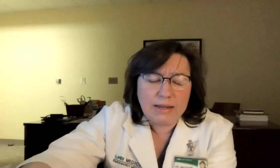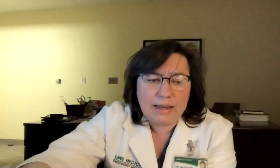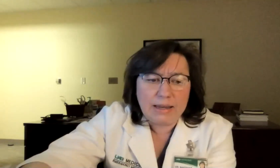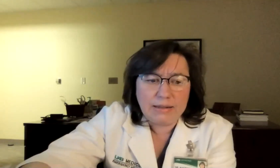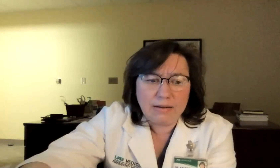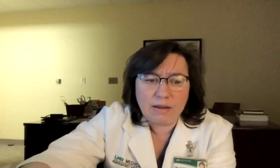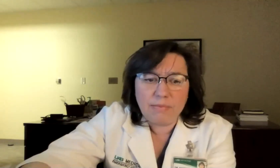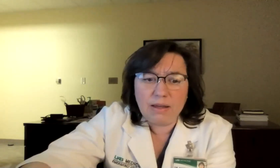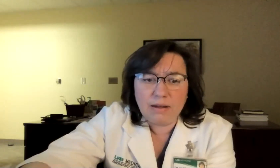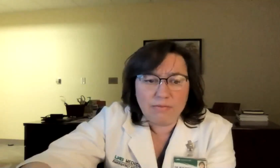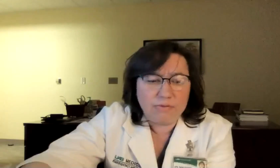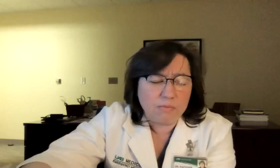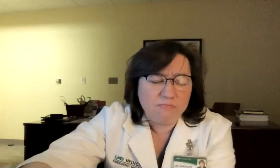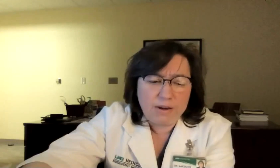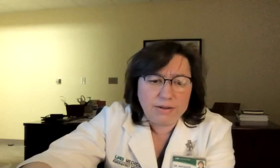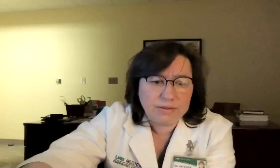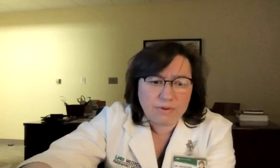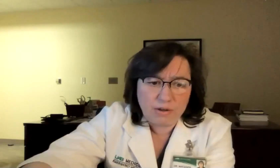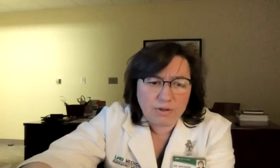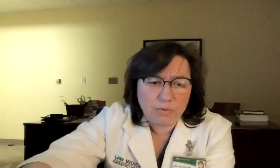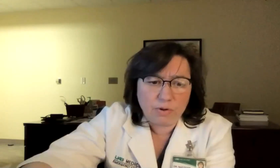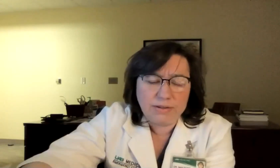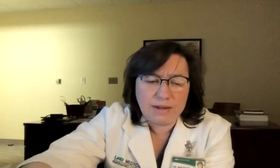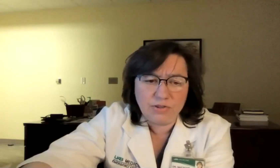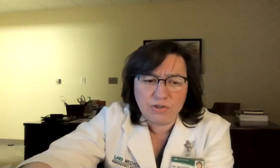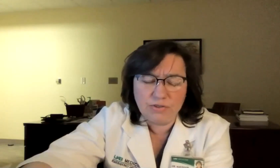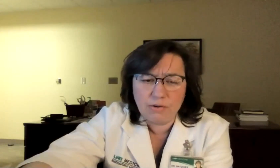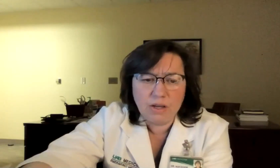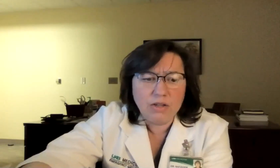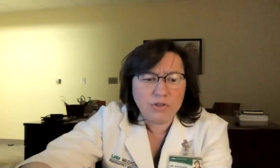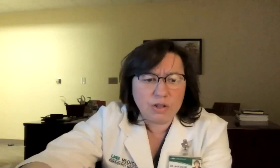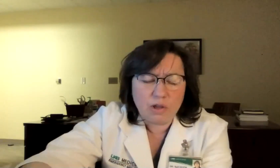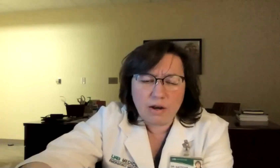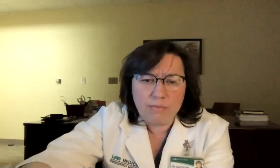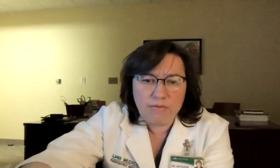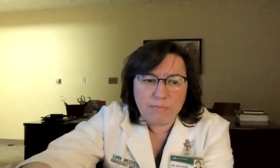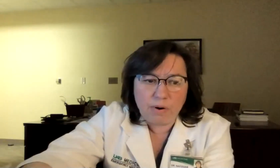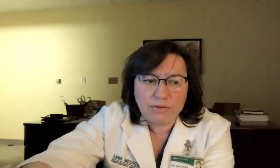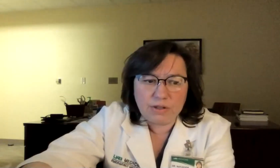and uh come in from various different healthcare organizations so just a lot of moving parts and a